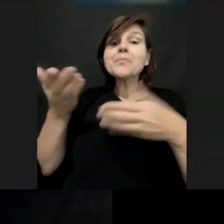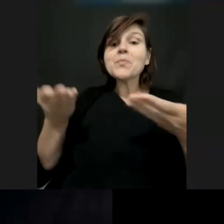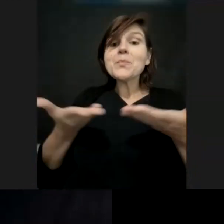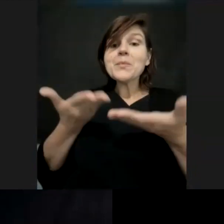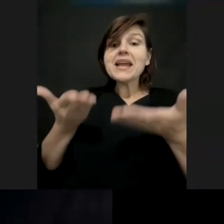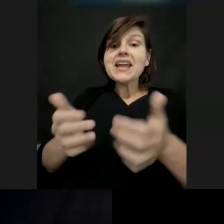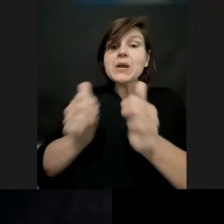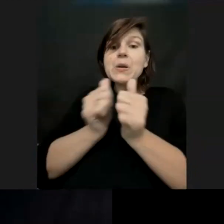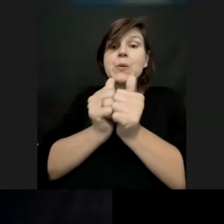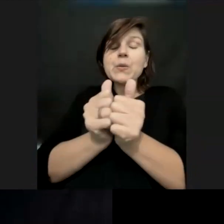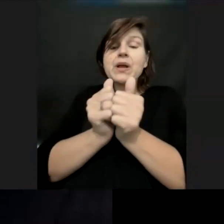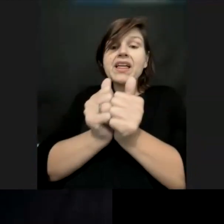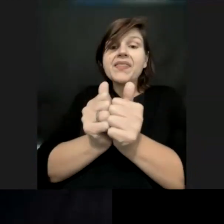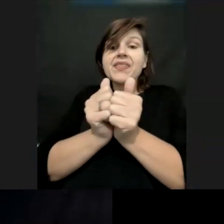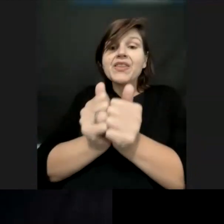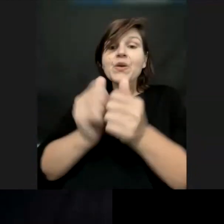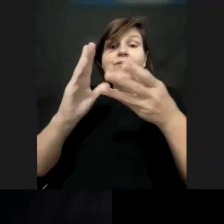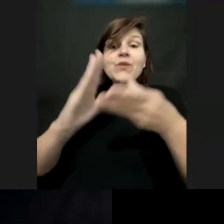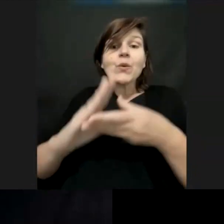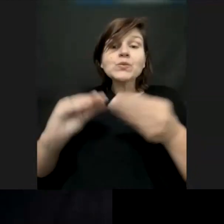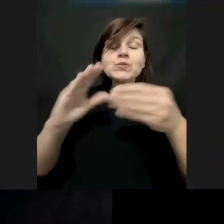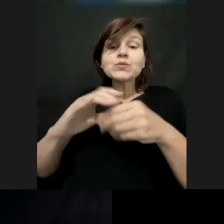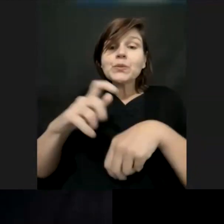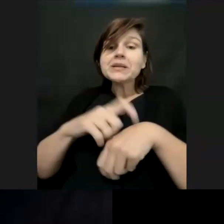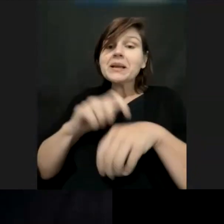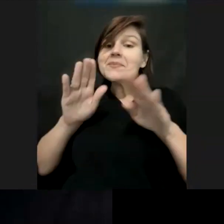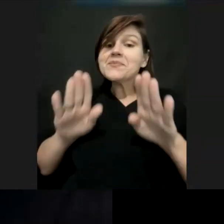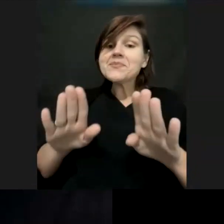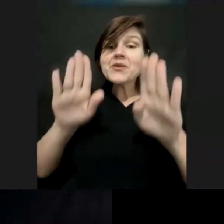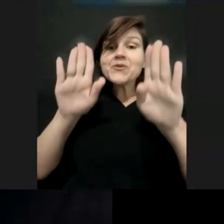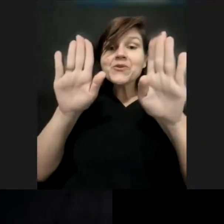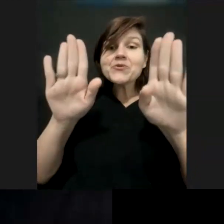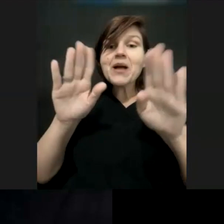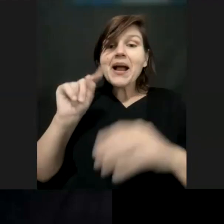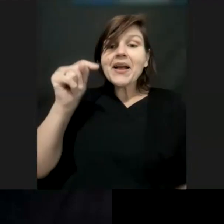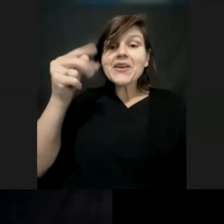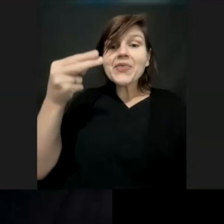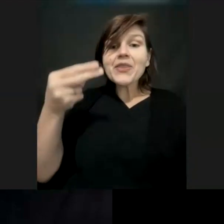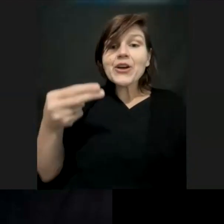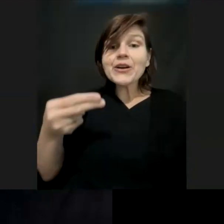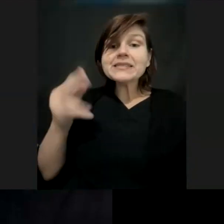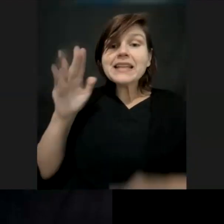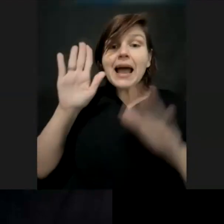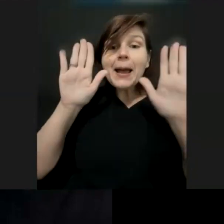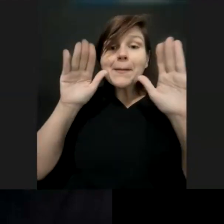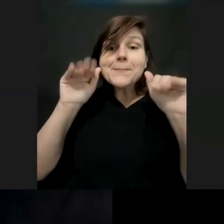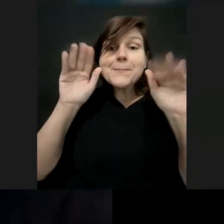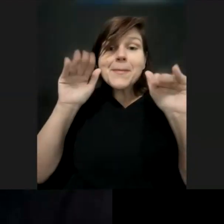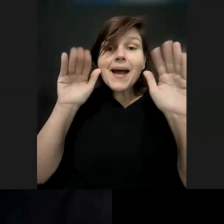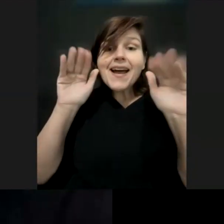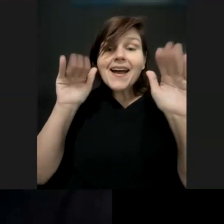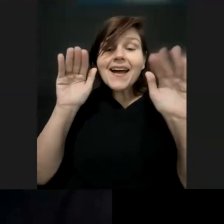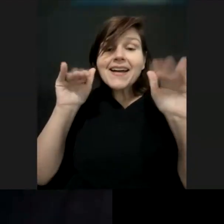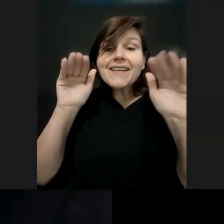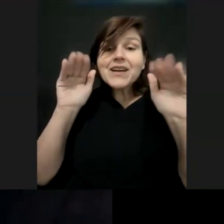So I hope you guys have a great Thursday. Bye, everyone! Bye!